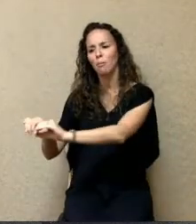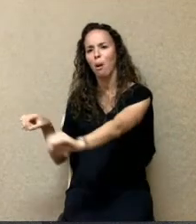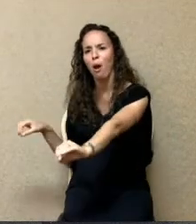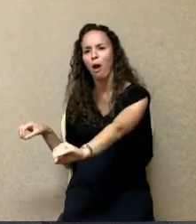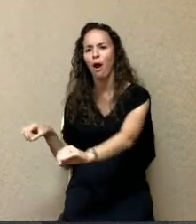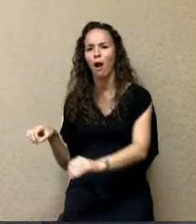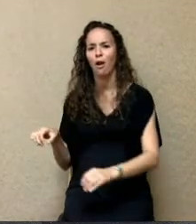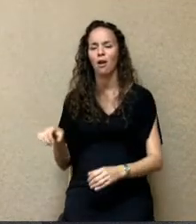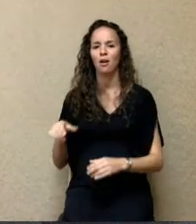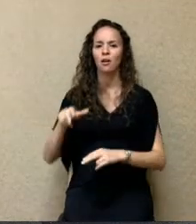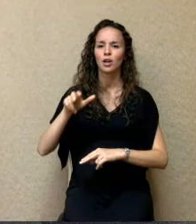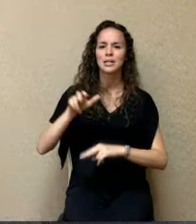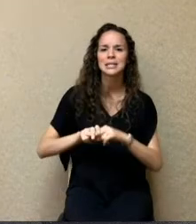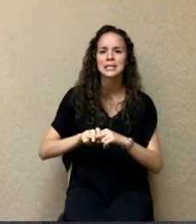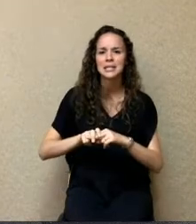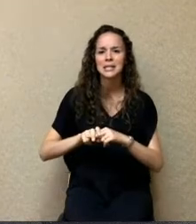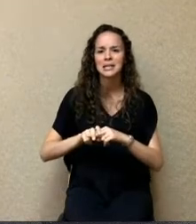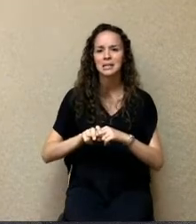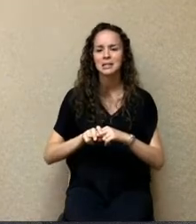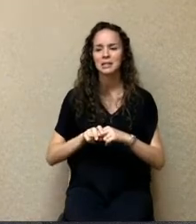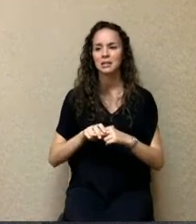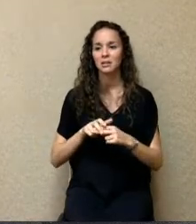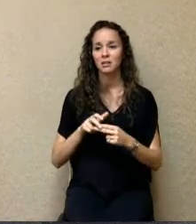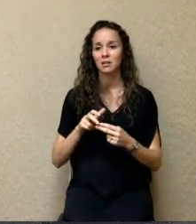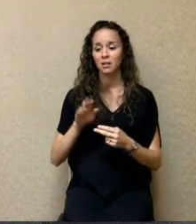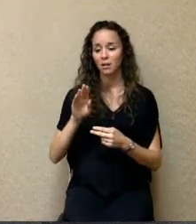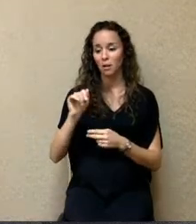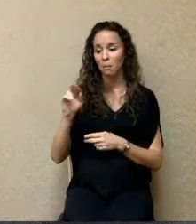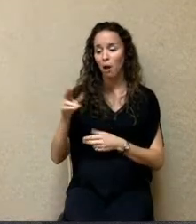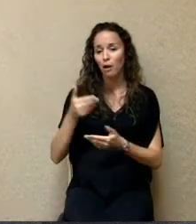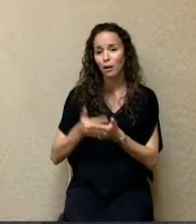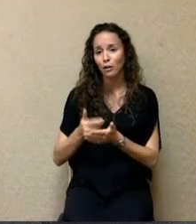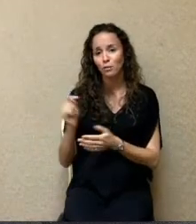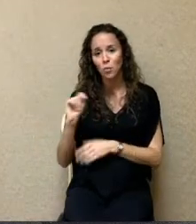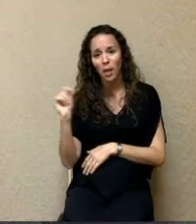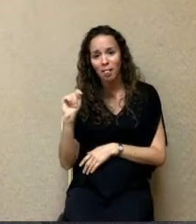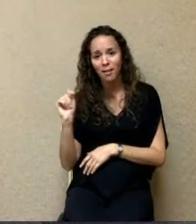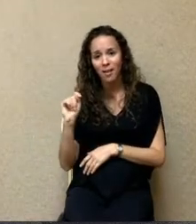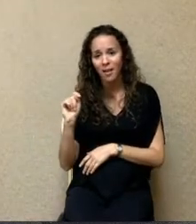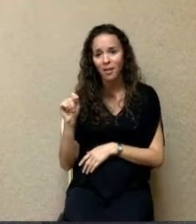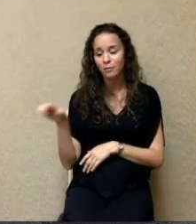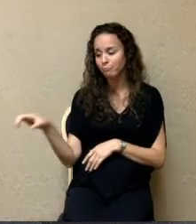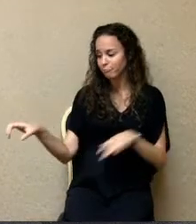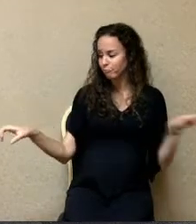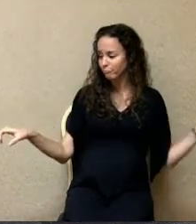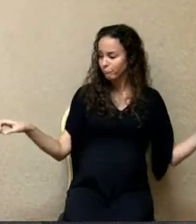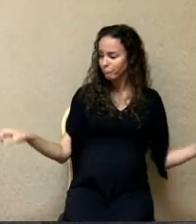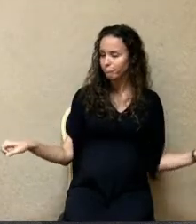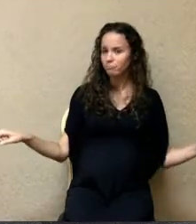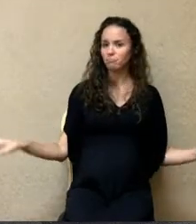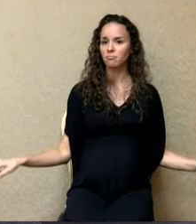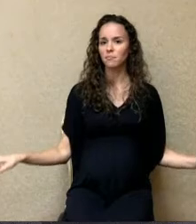We put a seat in. We put even the bars by the toilet. I just wanted them to feel very safe